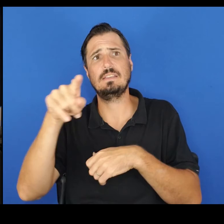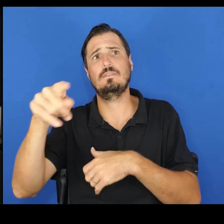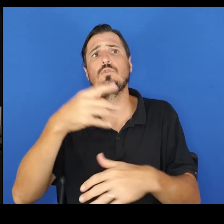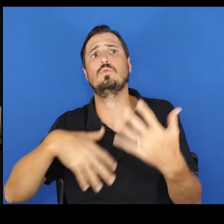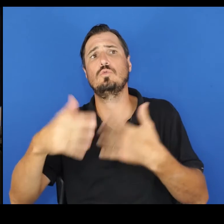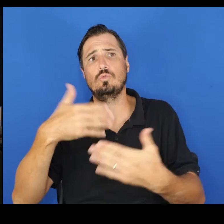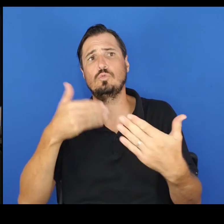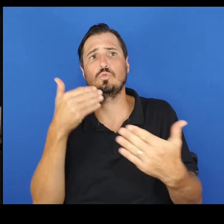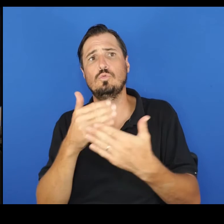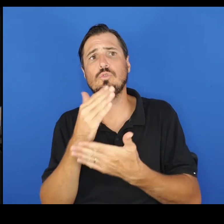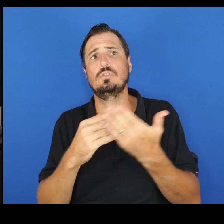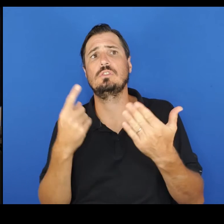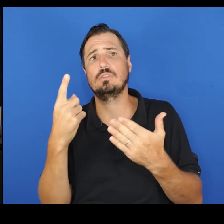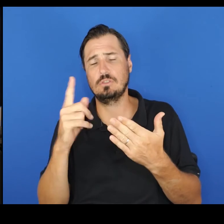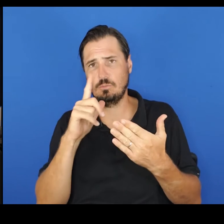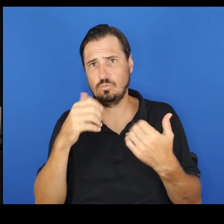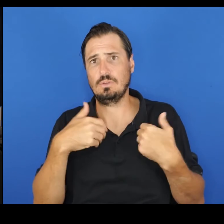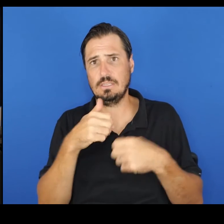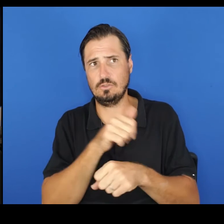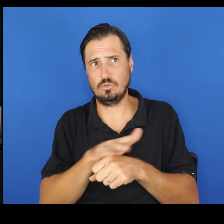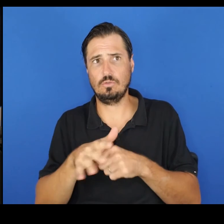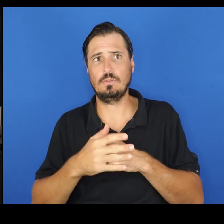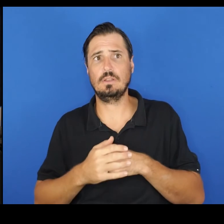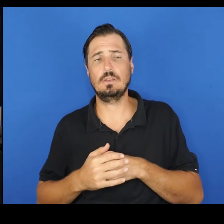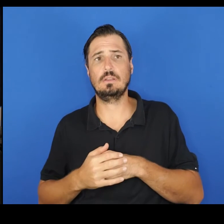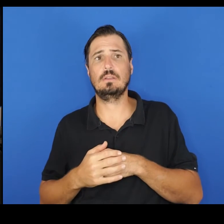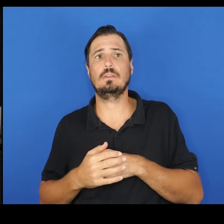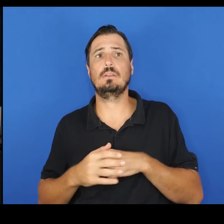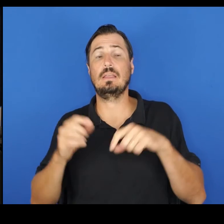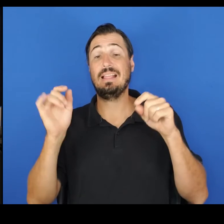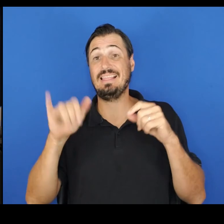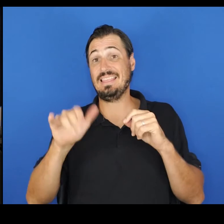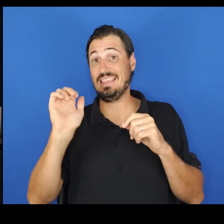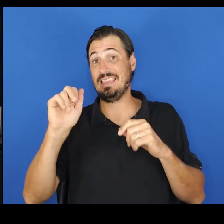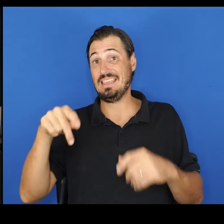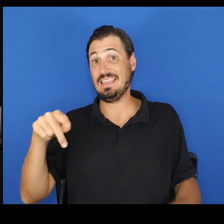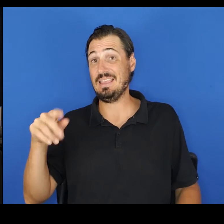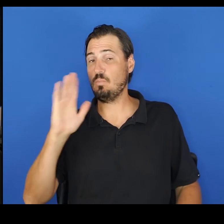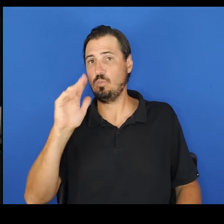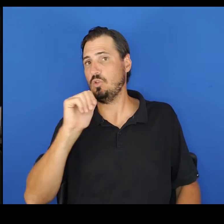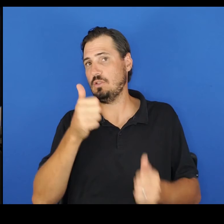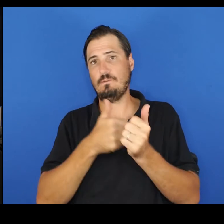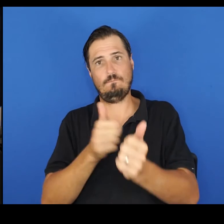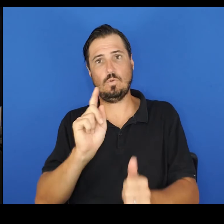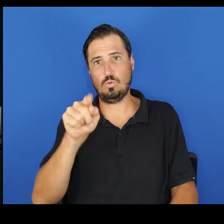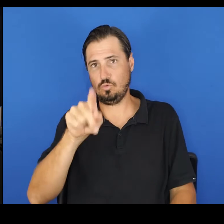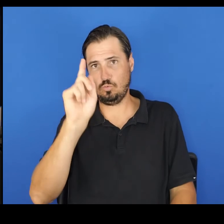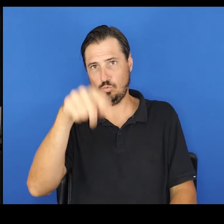have been in close contact with someone exposed to COVID-19. This app does not track your location